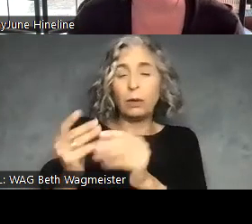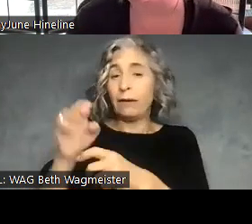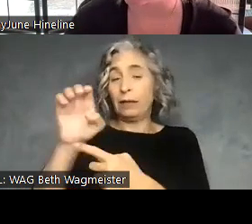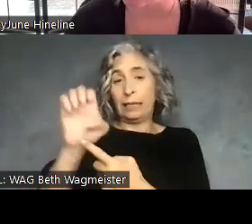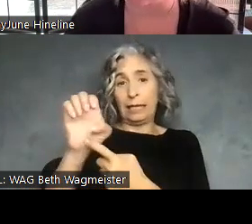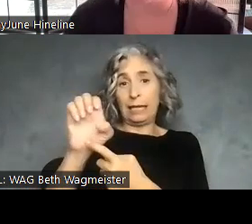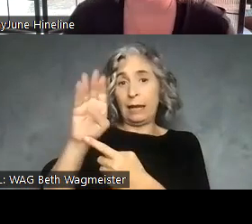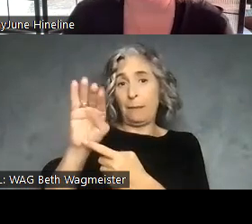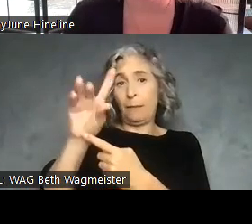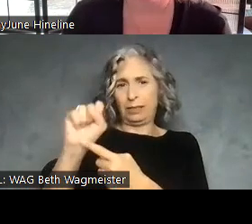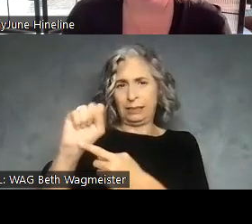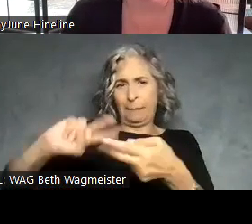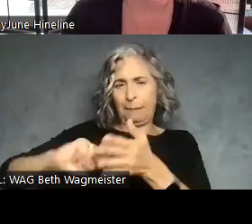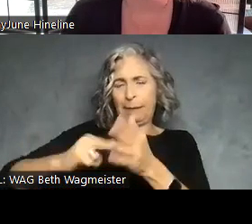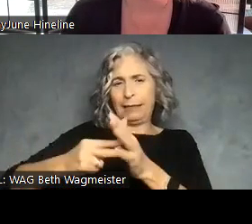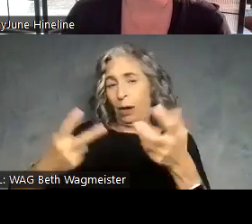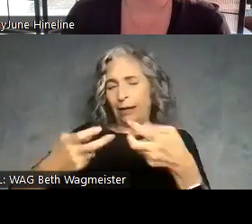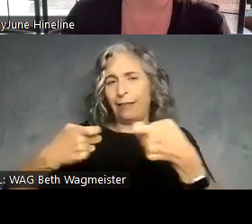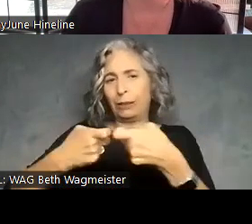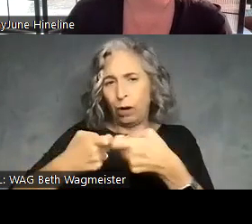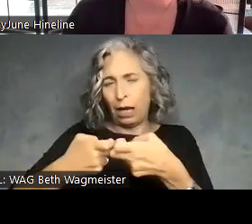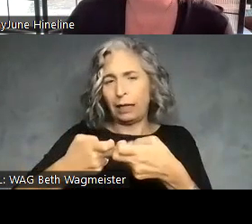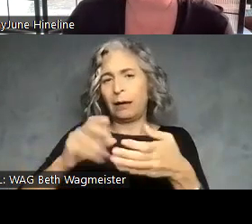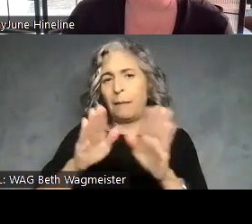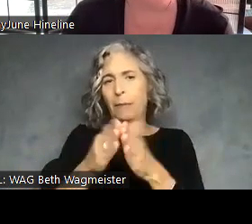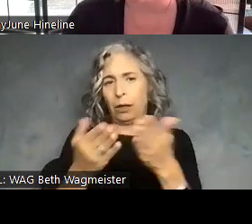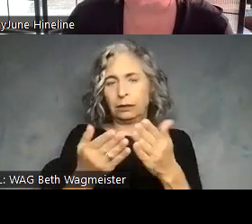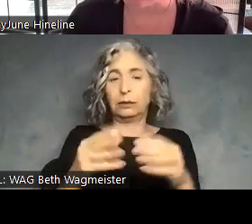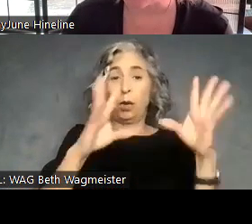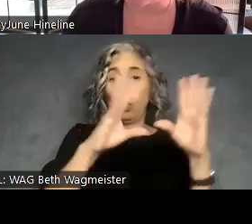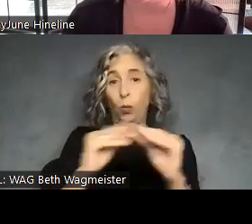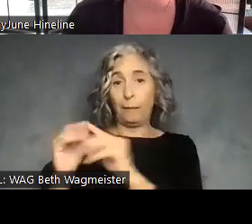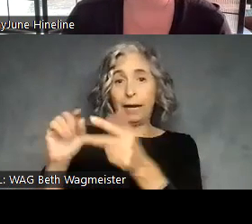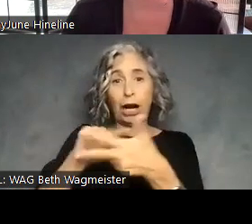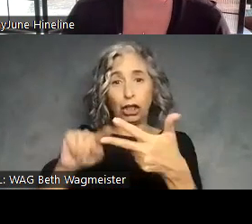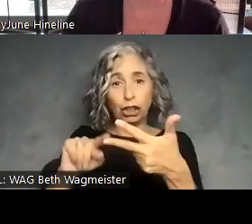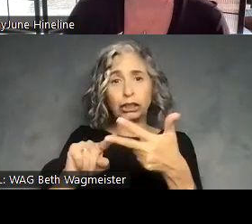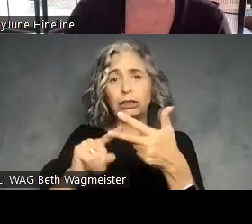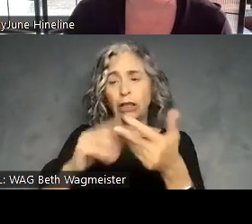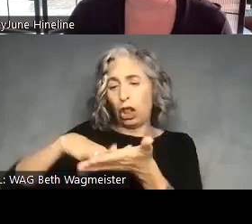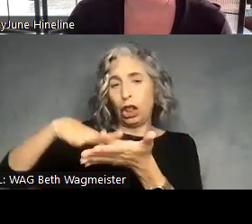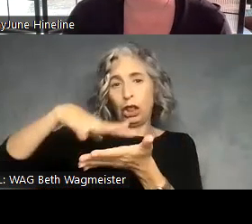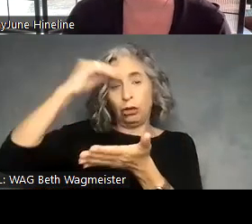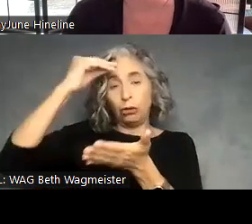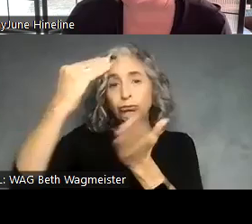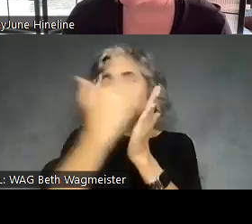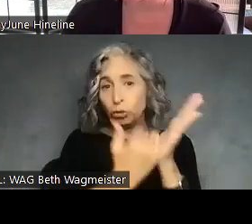So gated content can be online materials like white papers, that require the user